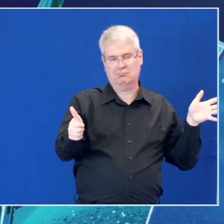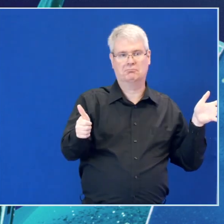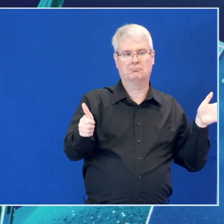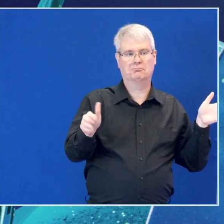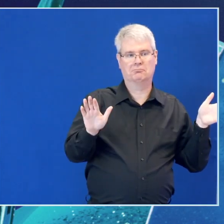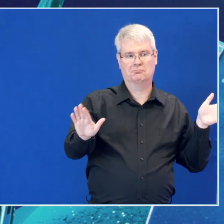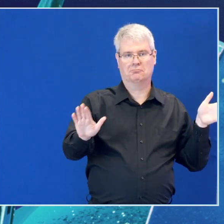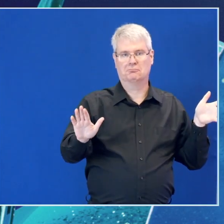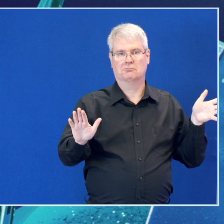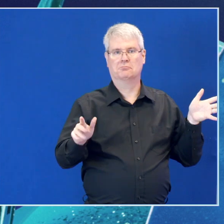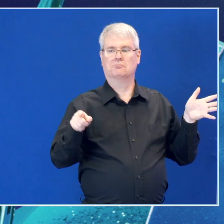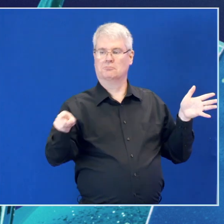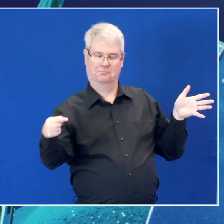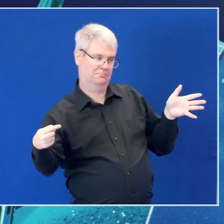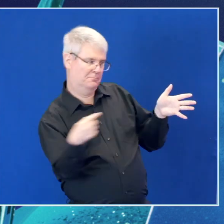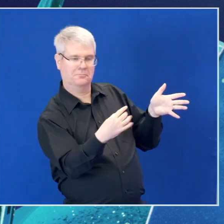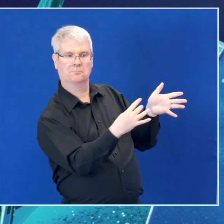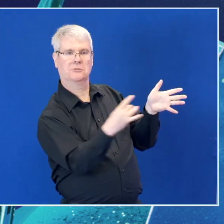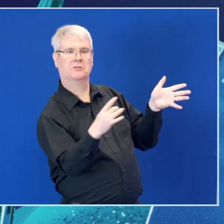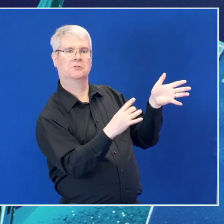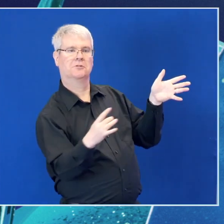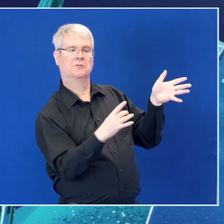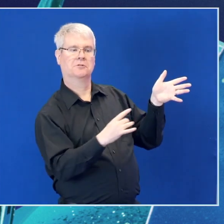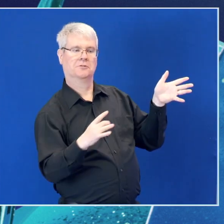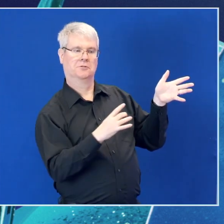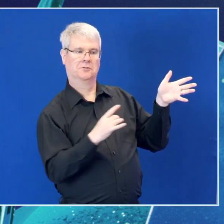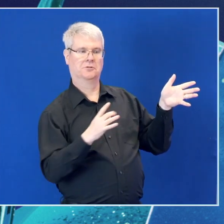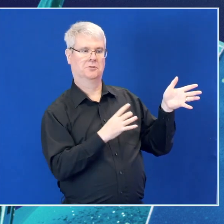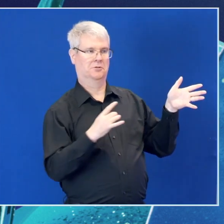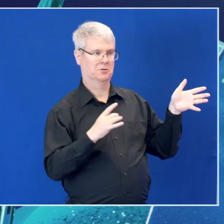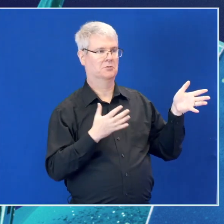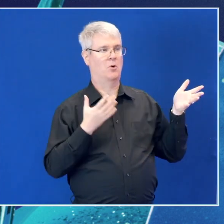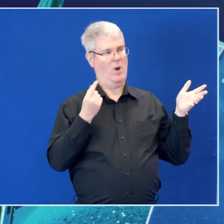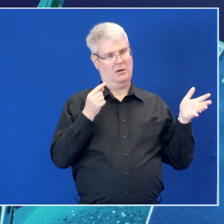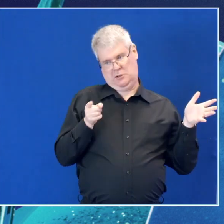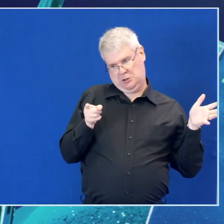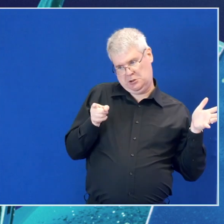so people can do what they need to do to work better.